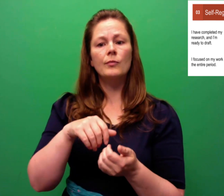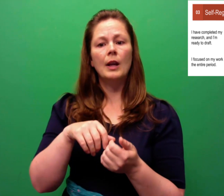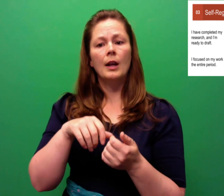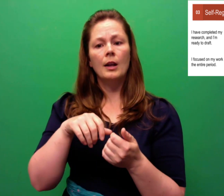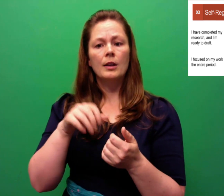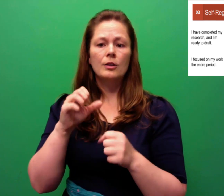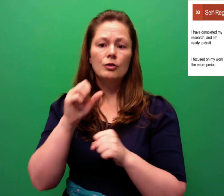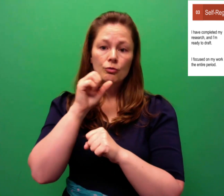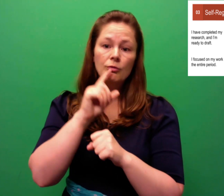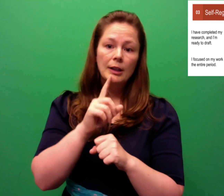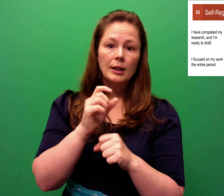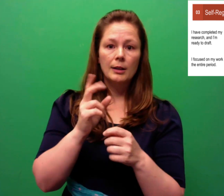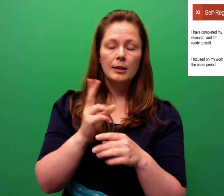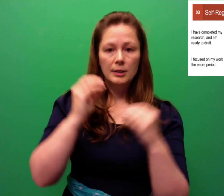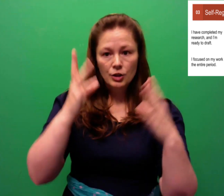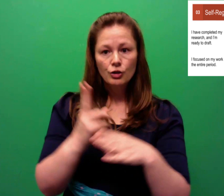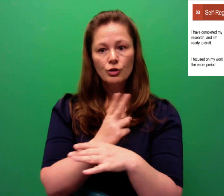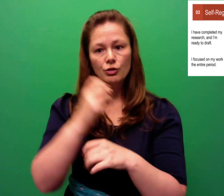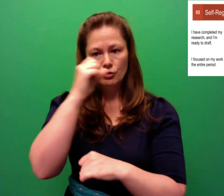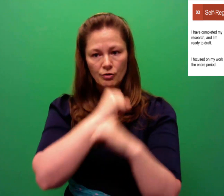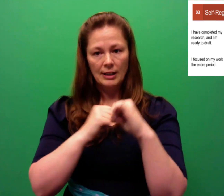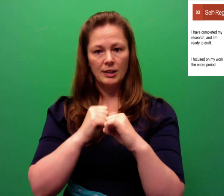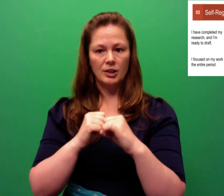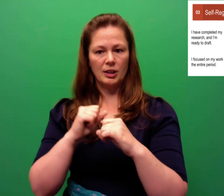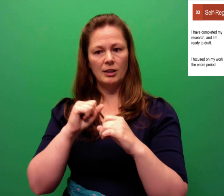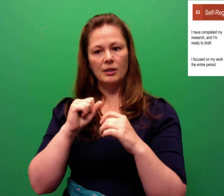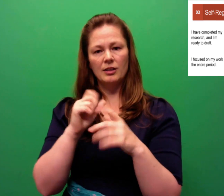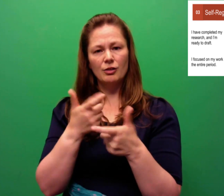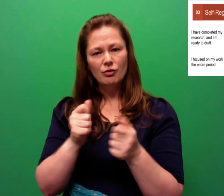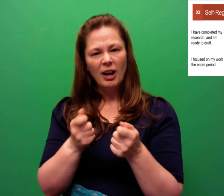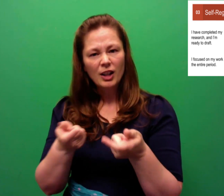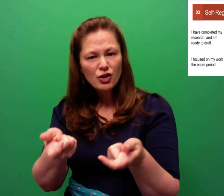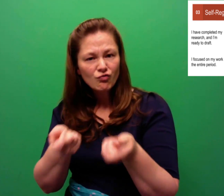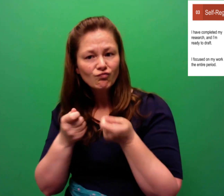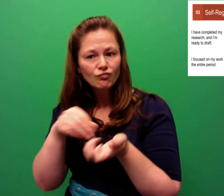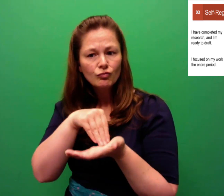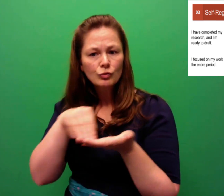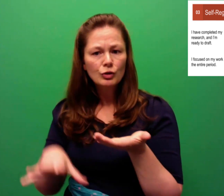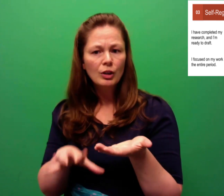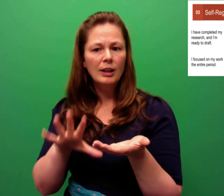strategies are aimed at getting students to participate in their own learning and